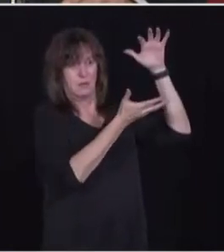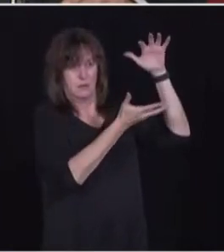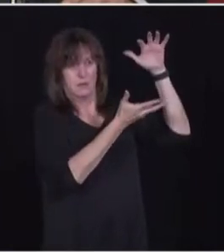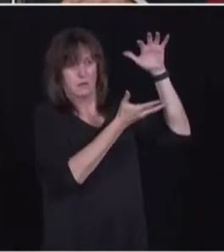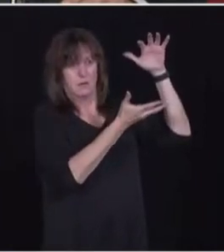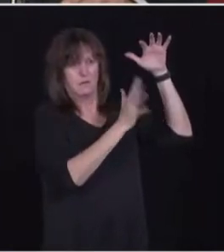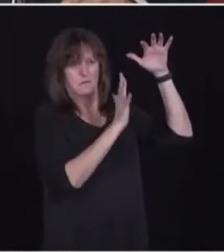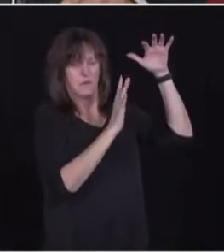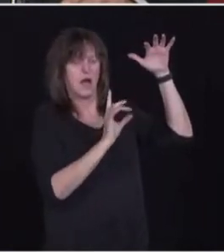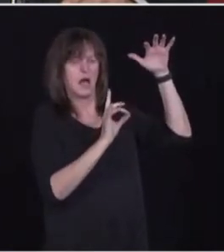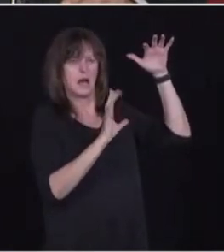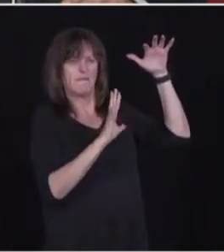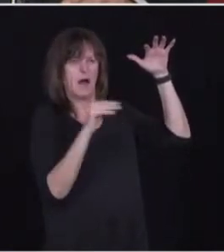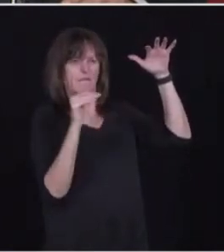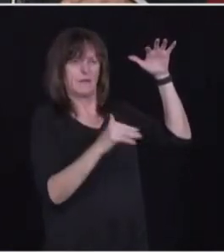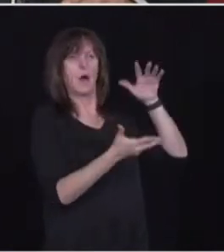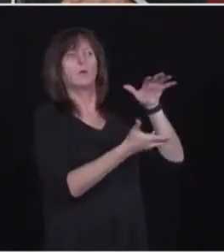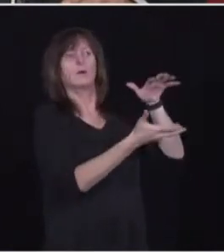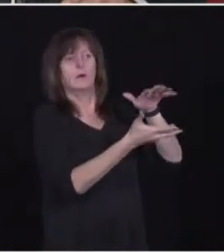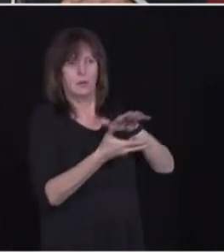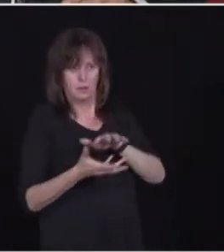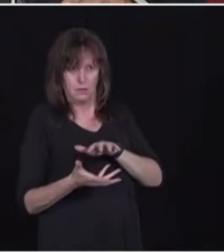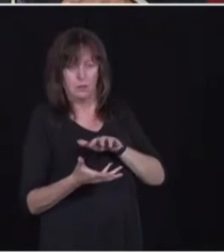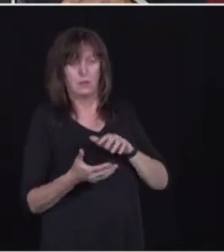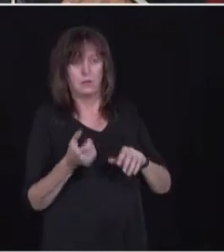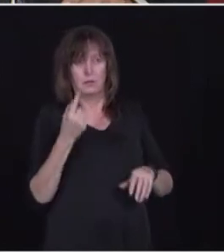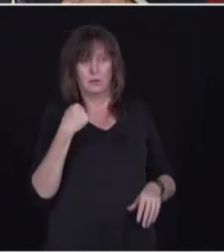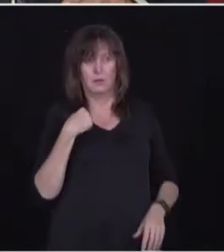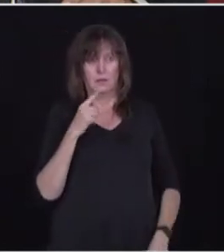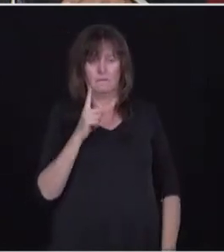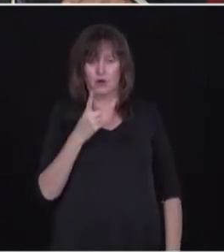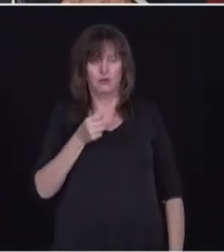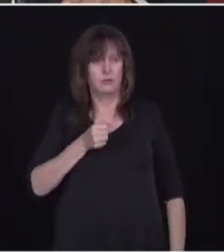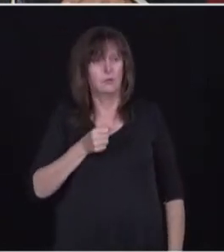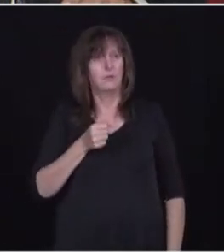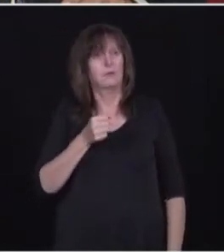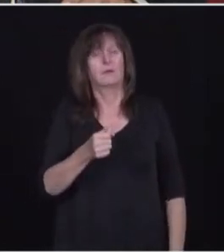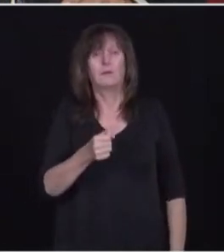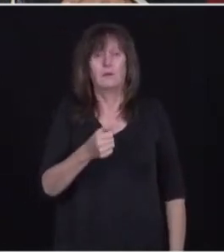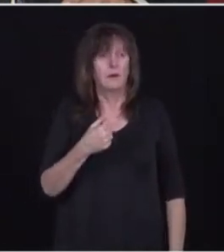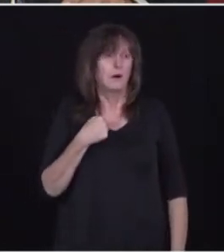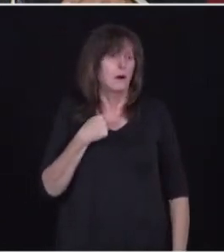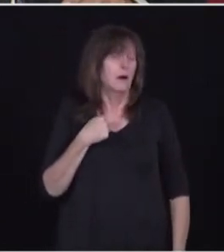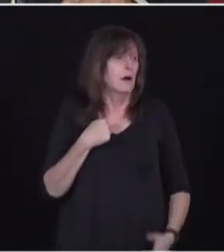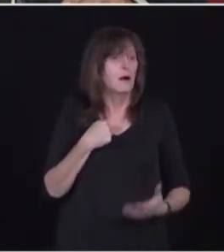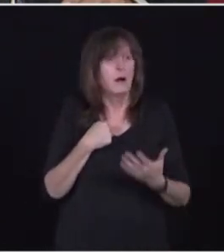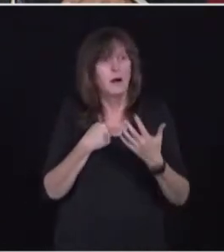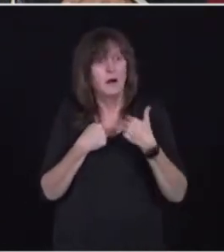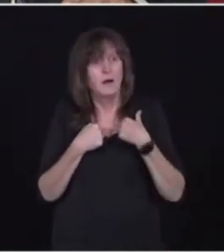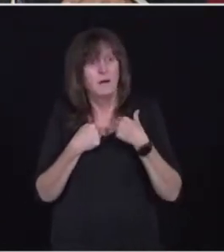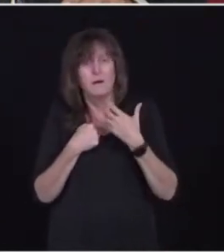They figure that I saw, captivating as we heard the federal announcement, hundred and... roughly 89,000 will come to Ontario.